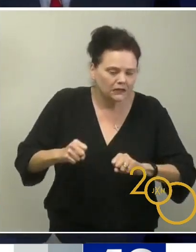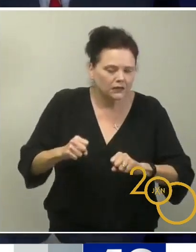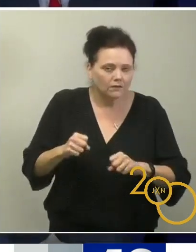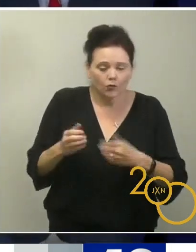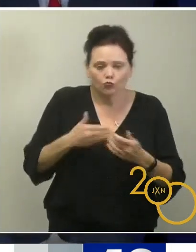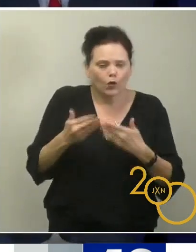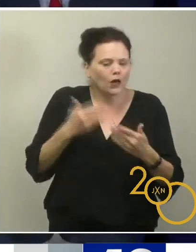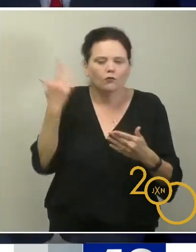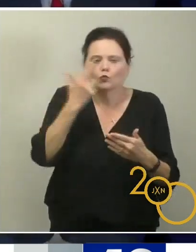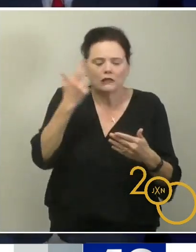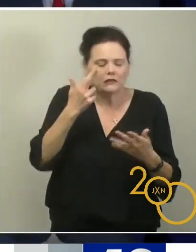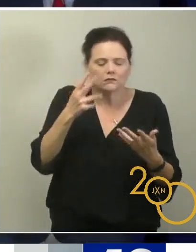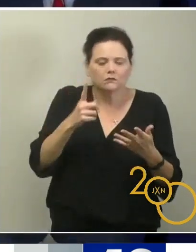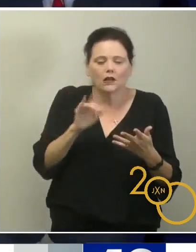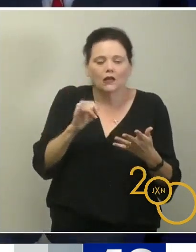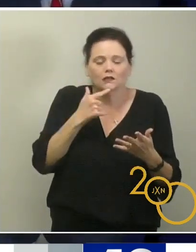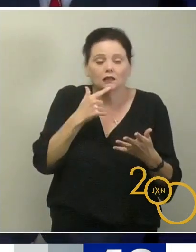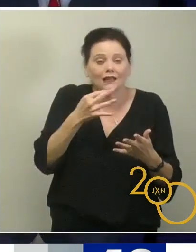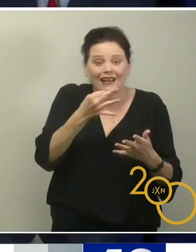CAPACITY IS NOT OPERATING ANYWHERE NEAR FULL CAPACITY.